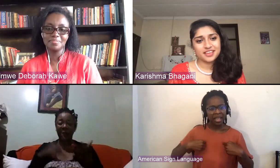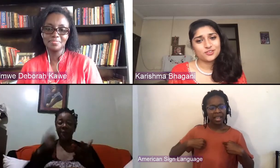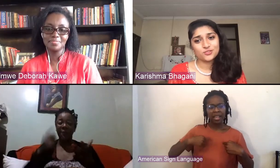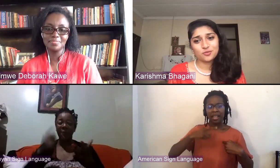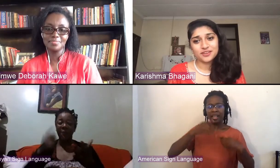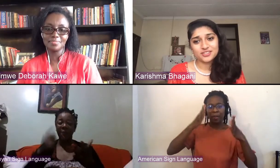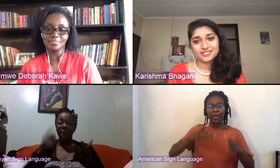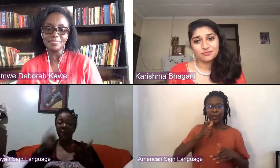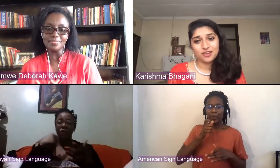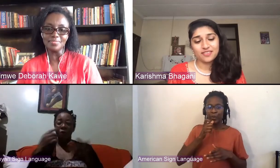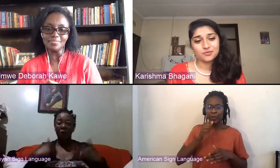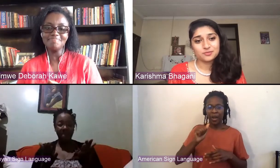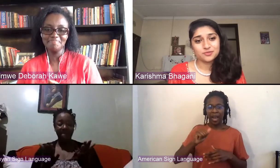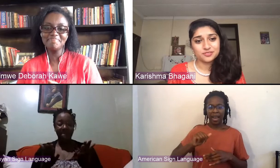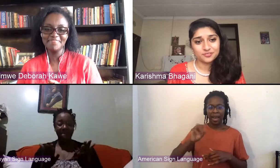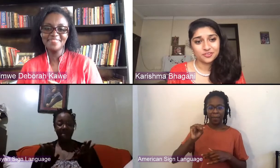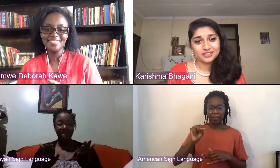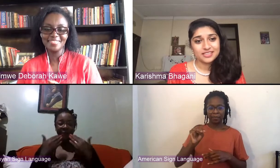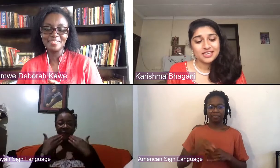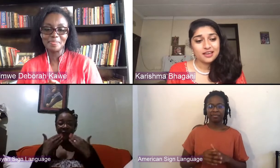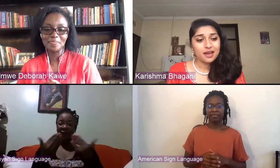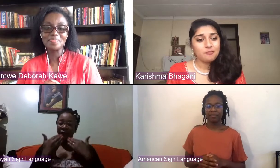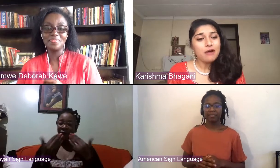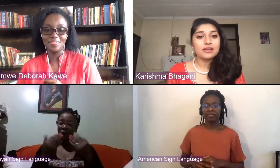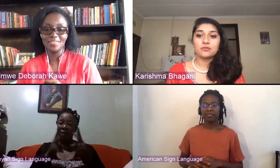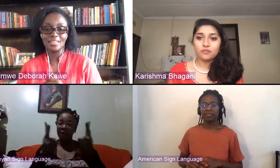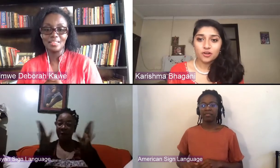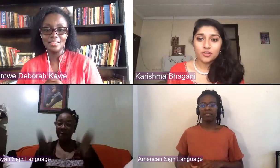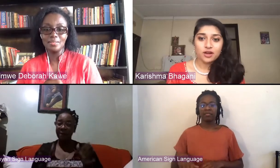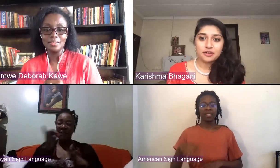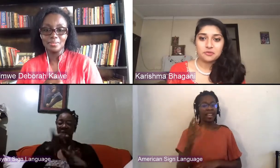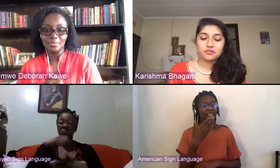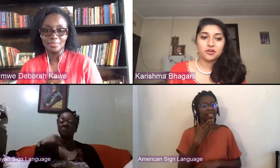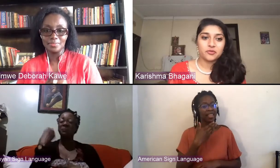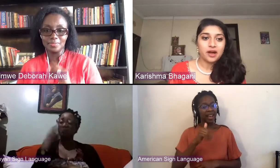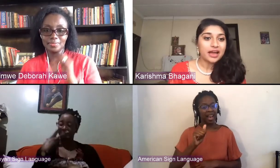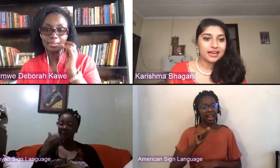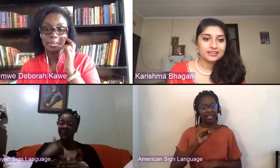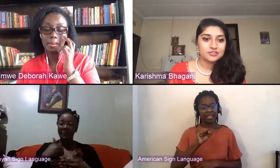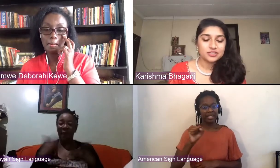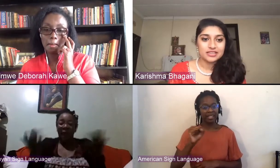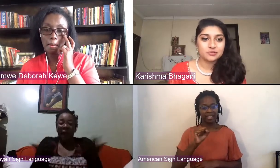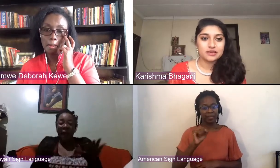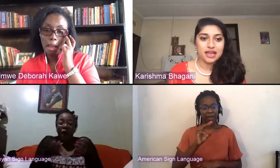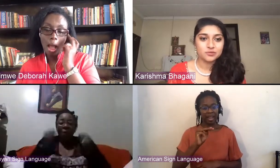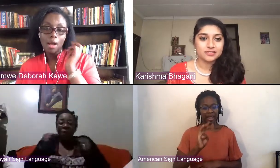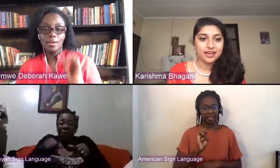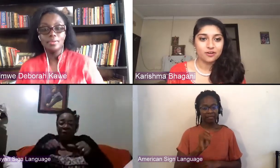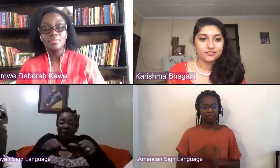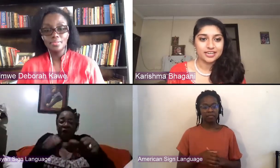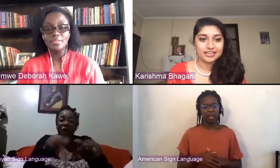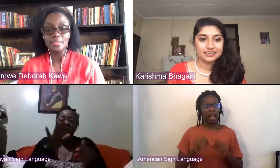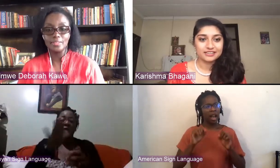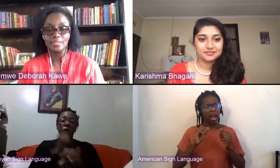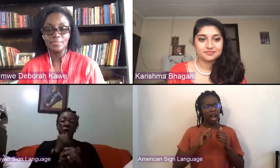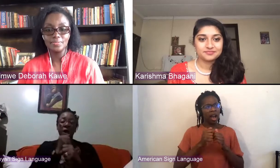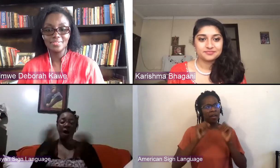Thank you so much Asiimwe that was beautiful. How can we follow you? How can we follow your work just as we sign off today?